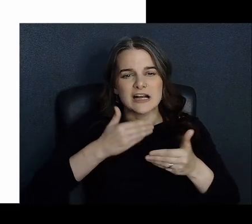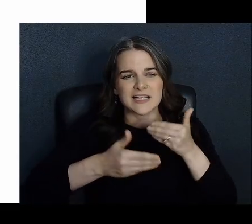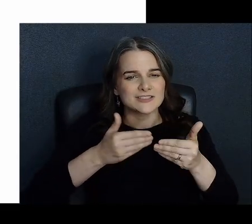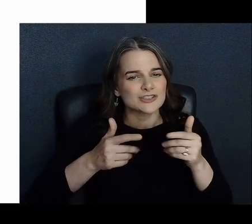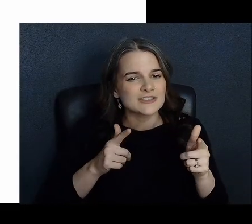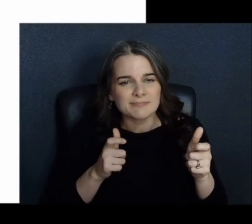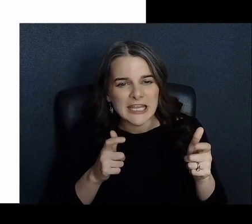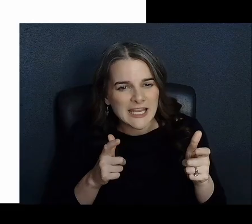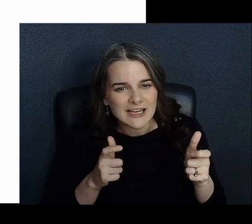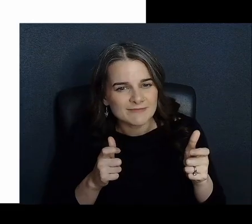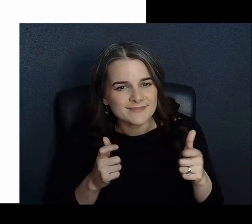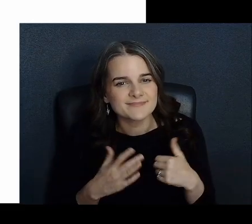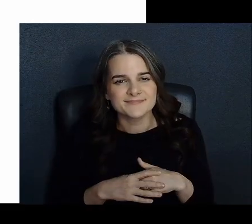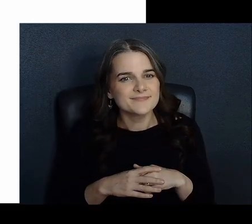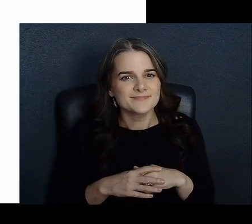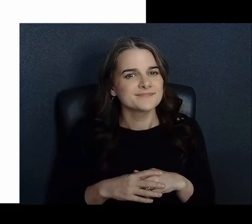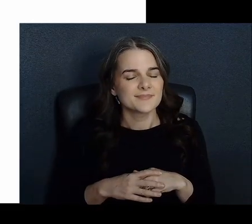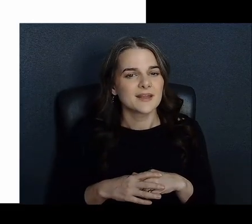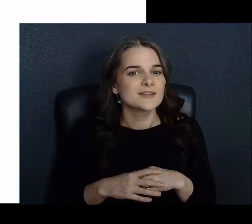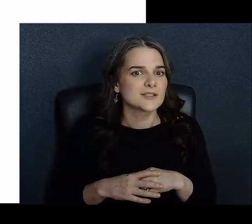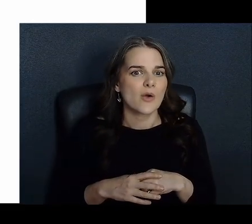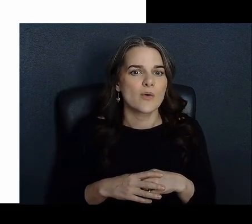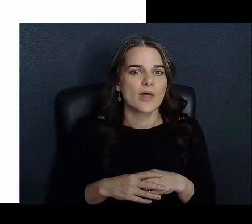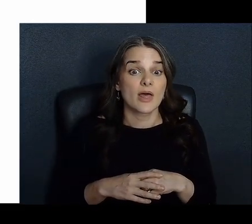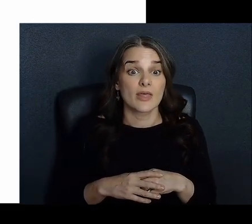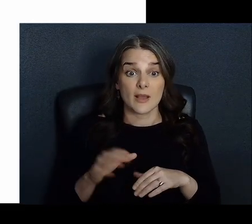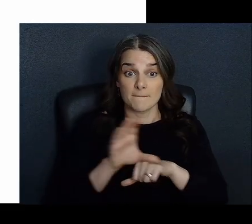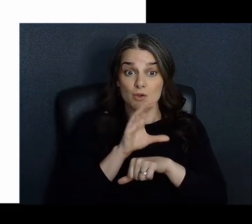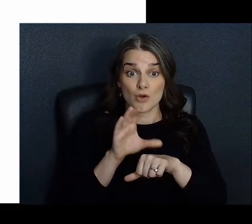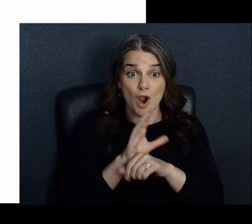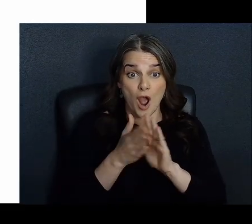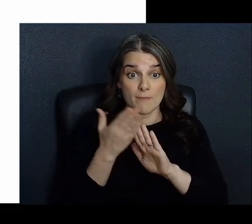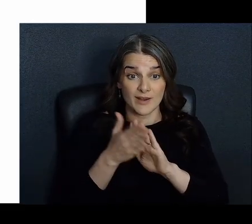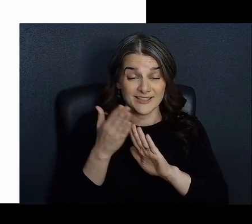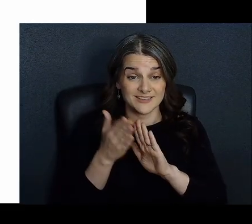quickly the computer operates, as well as enough RAM, Random Access Memory.